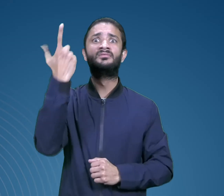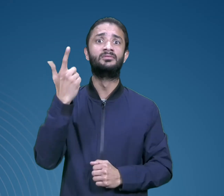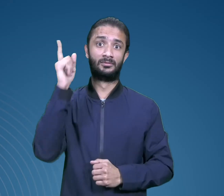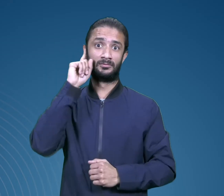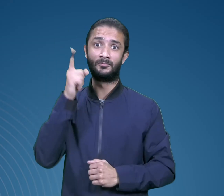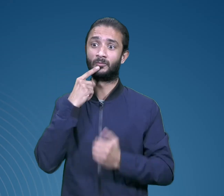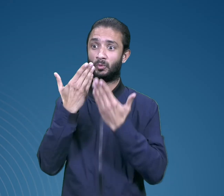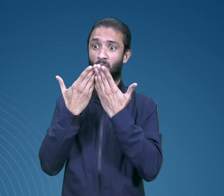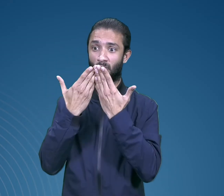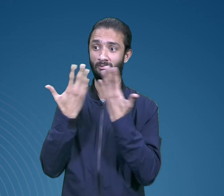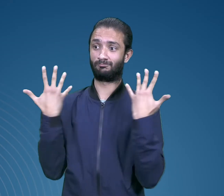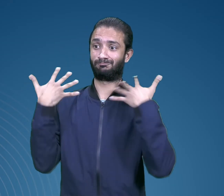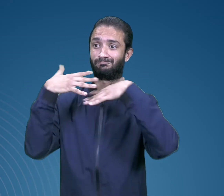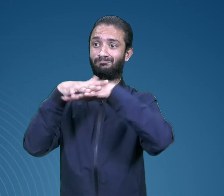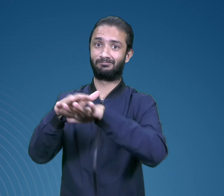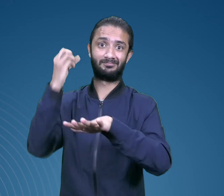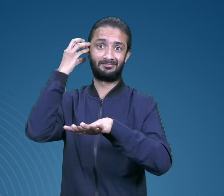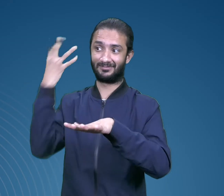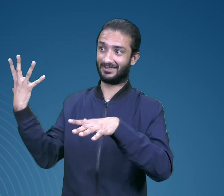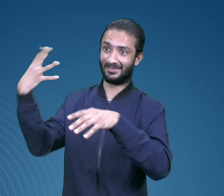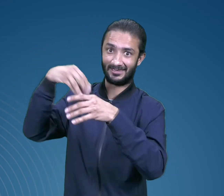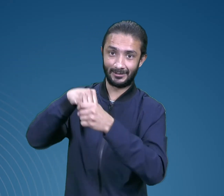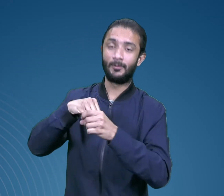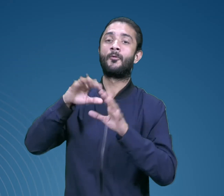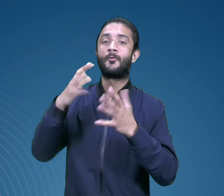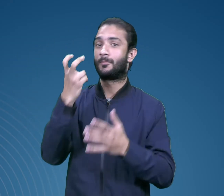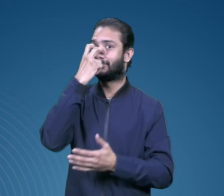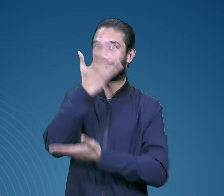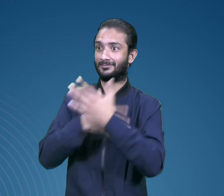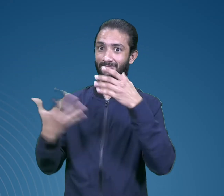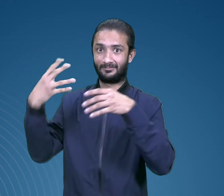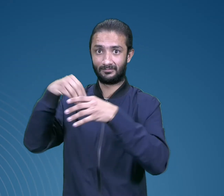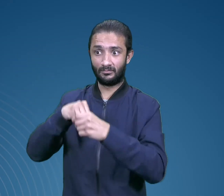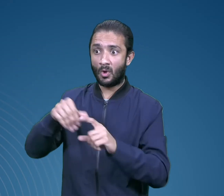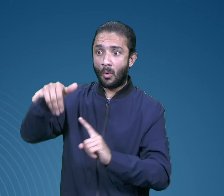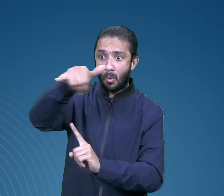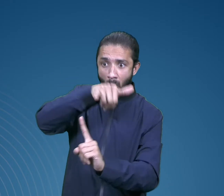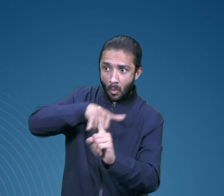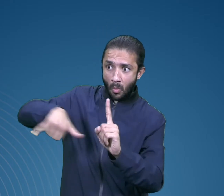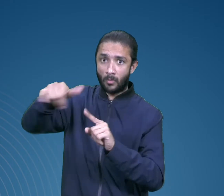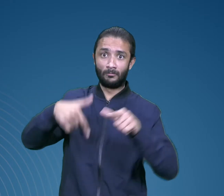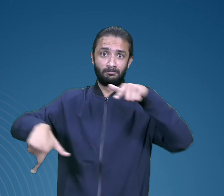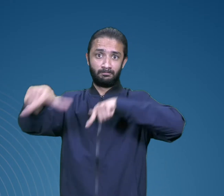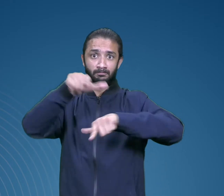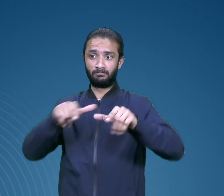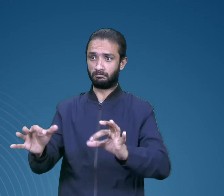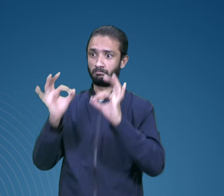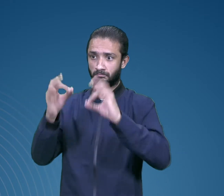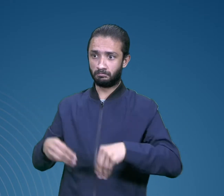In inclusive classrooms, students with other disabilities can learn, communicate and follow up with teachers.